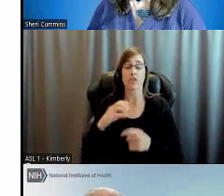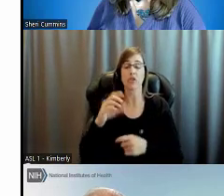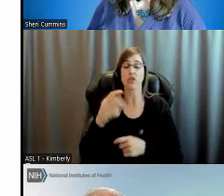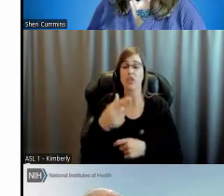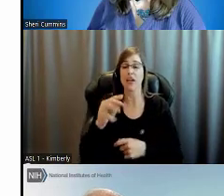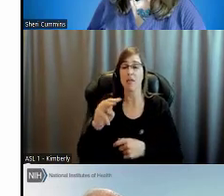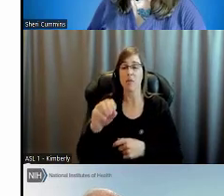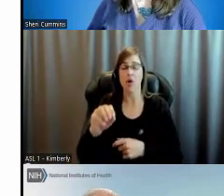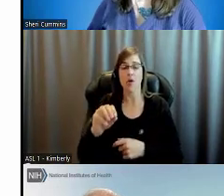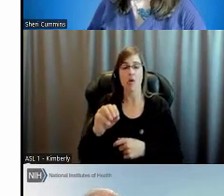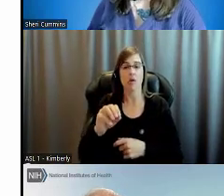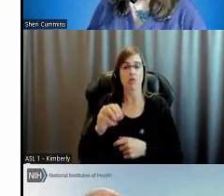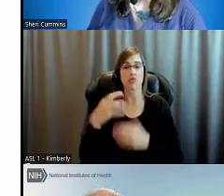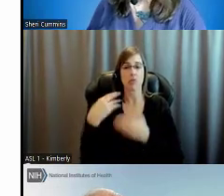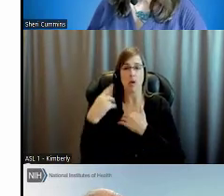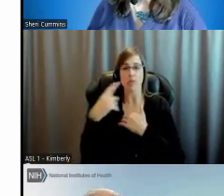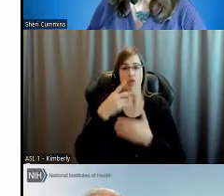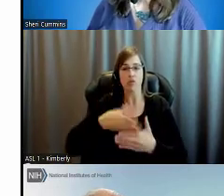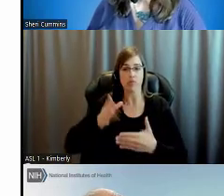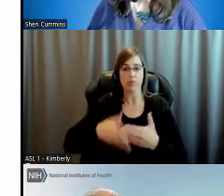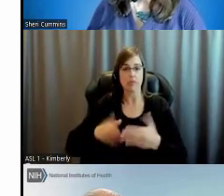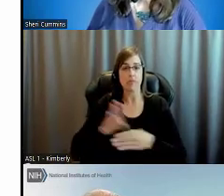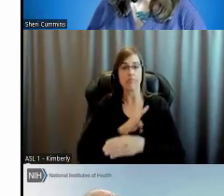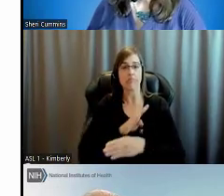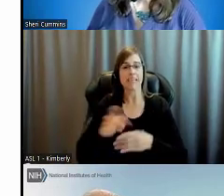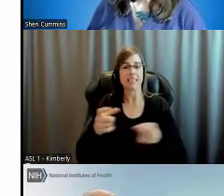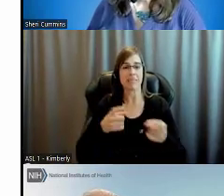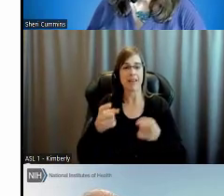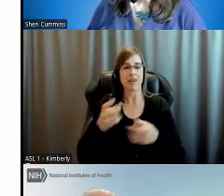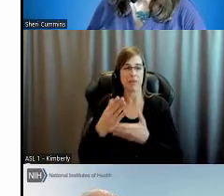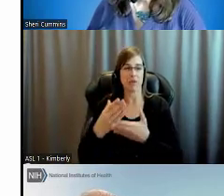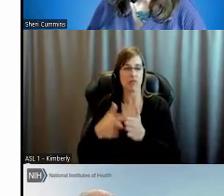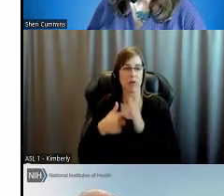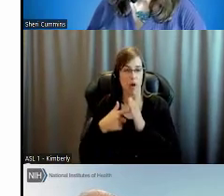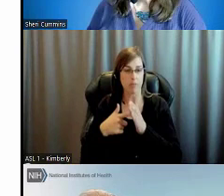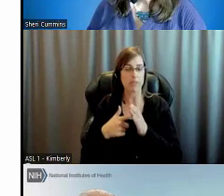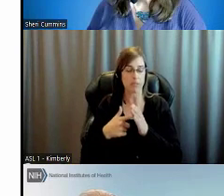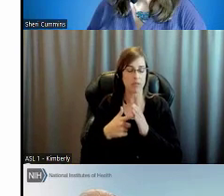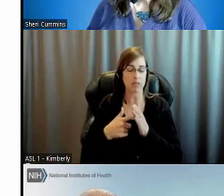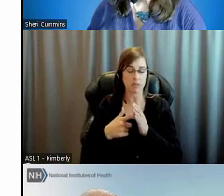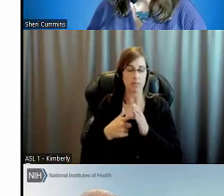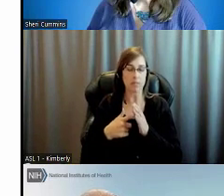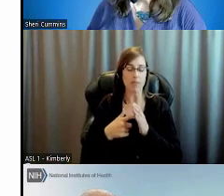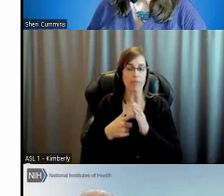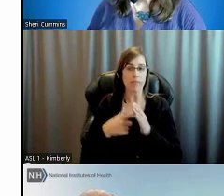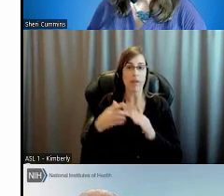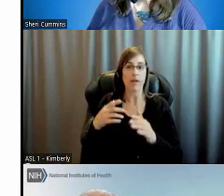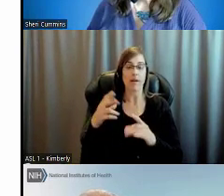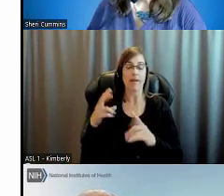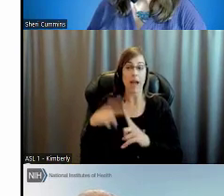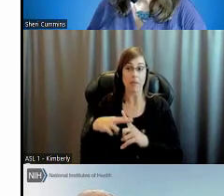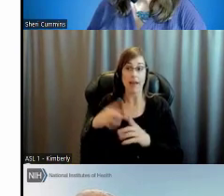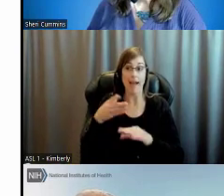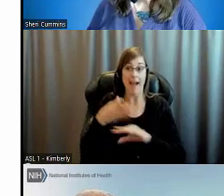for the completion of the business management requirements of applications once their decision has been made about funding.